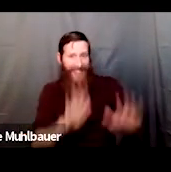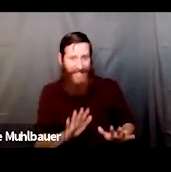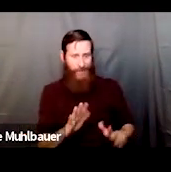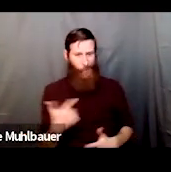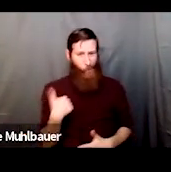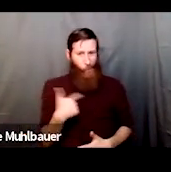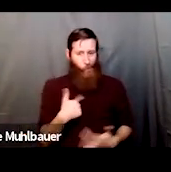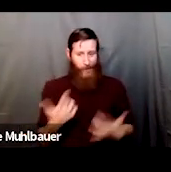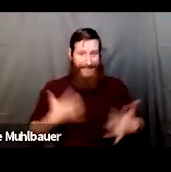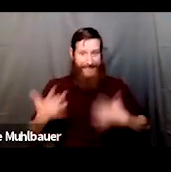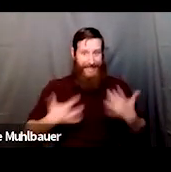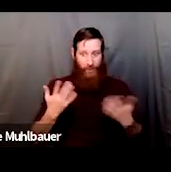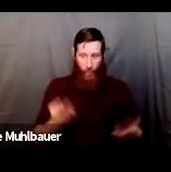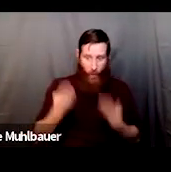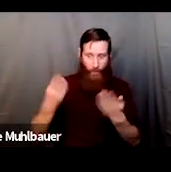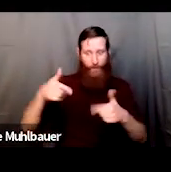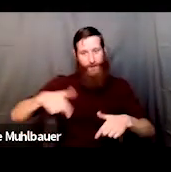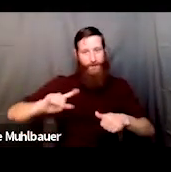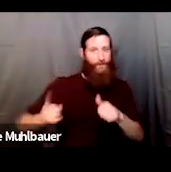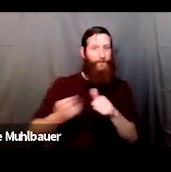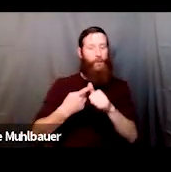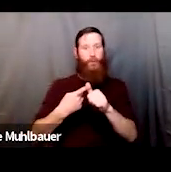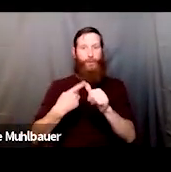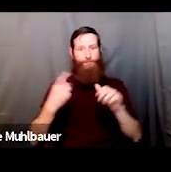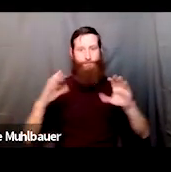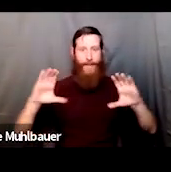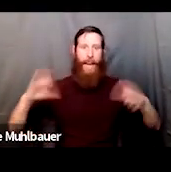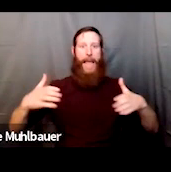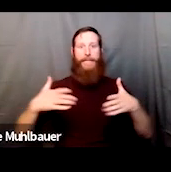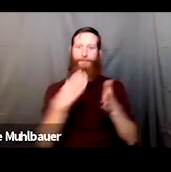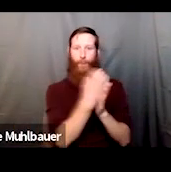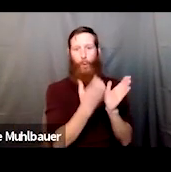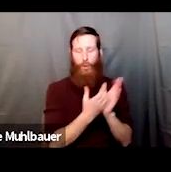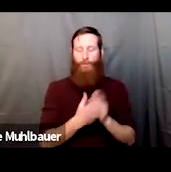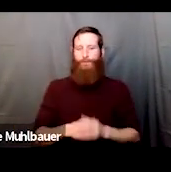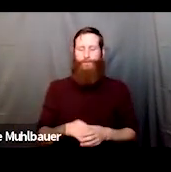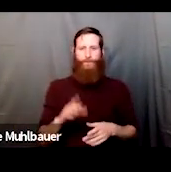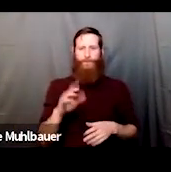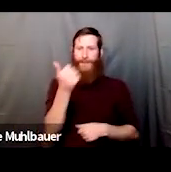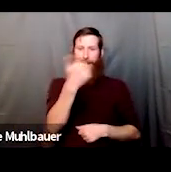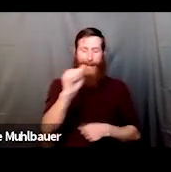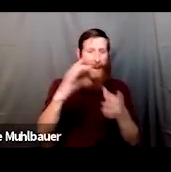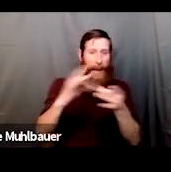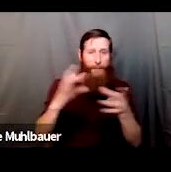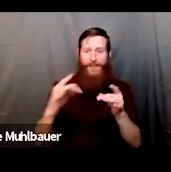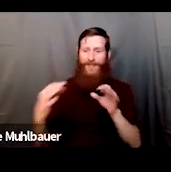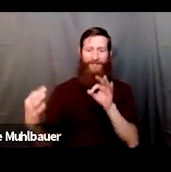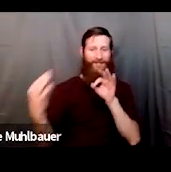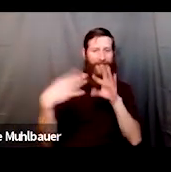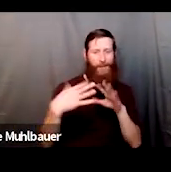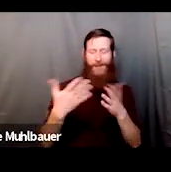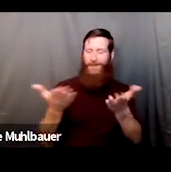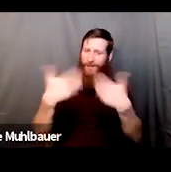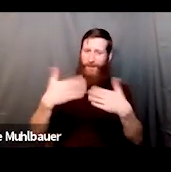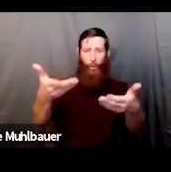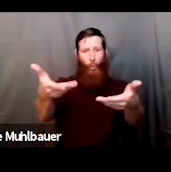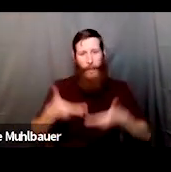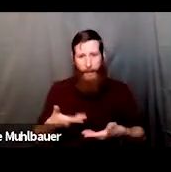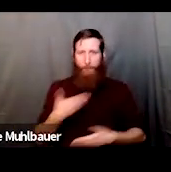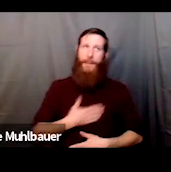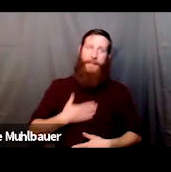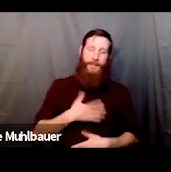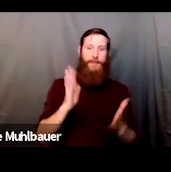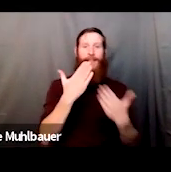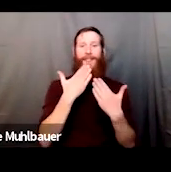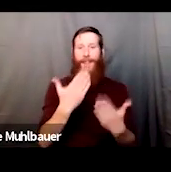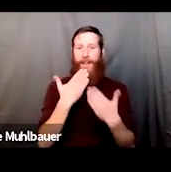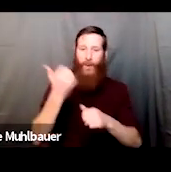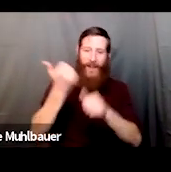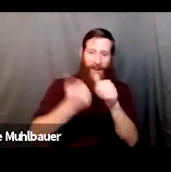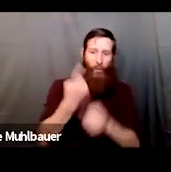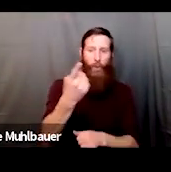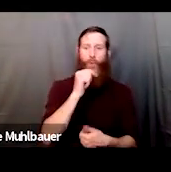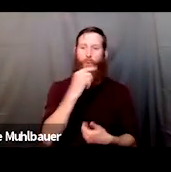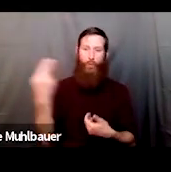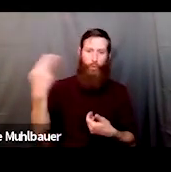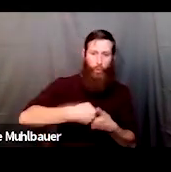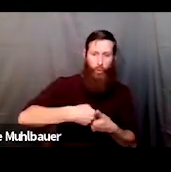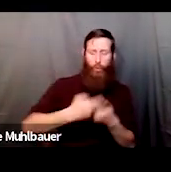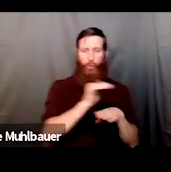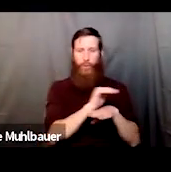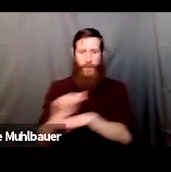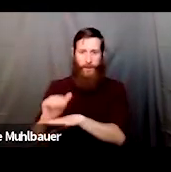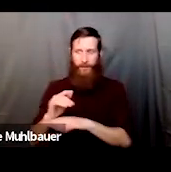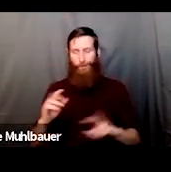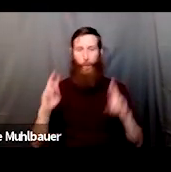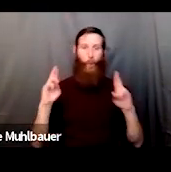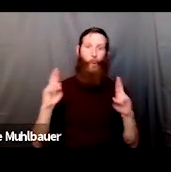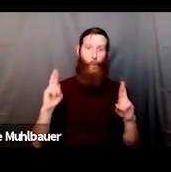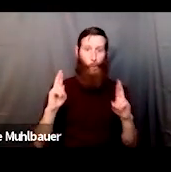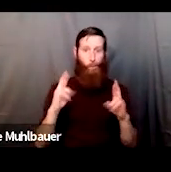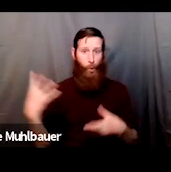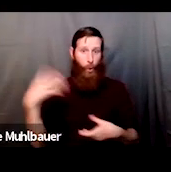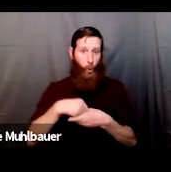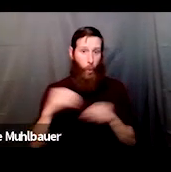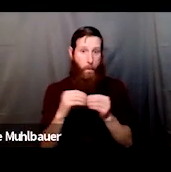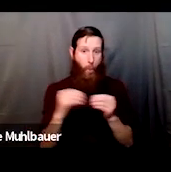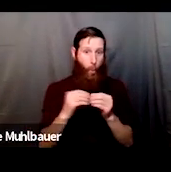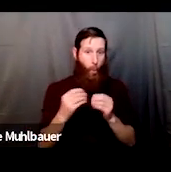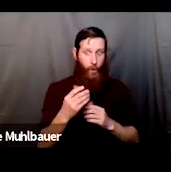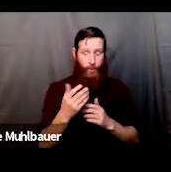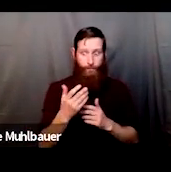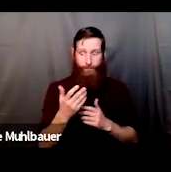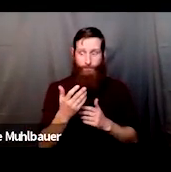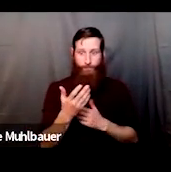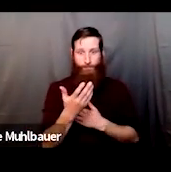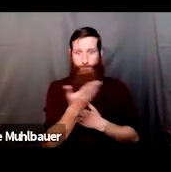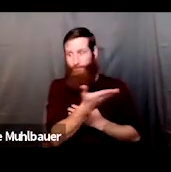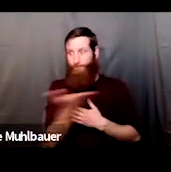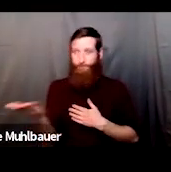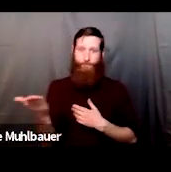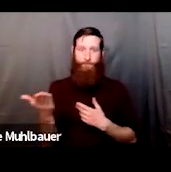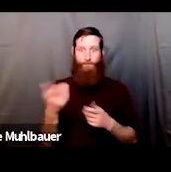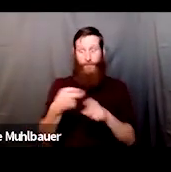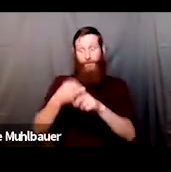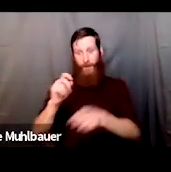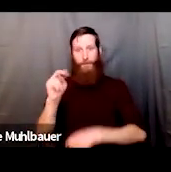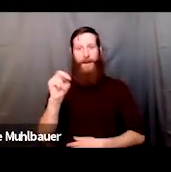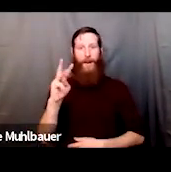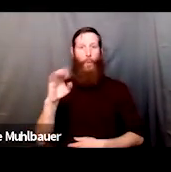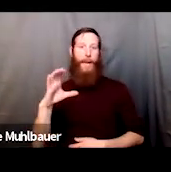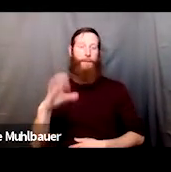And we, at NWAC, are really excited to have offered this first class, like I said, any comments or feedback are really welcome! Thank you for everyone who joined us this evening, and we hope to include more of these accessible resources in the future coming from the Northwest Avalanche Center.